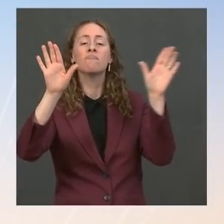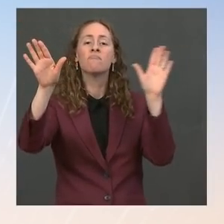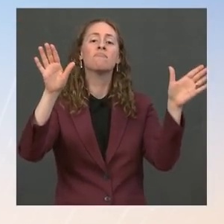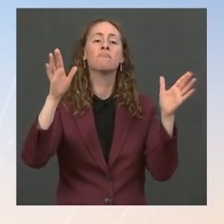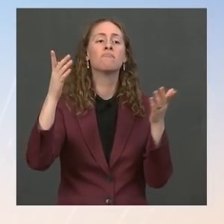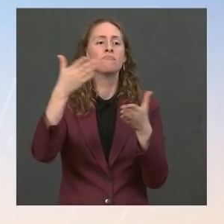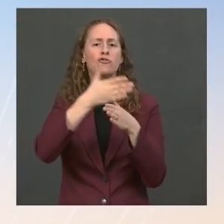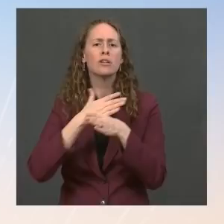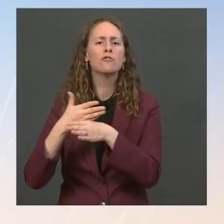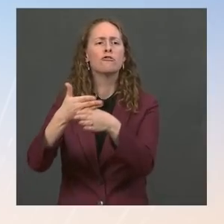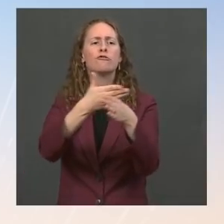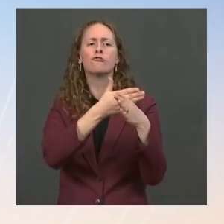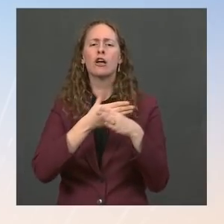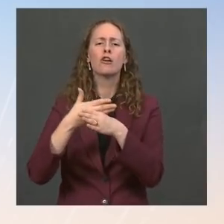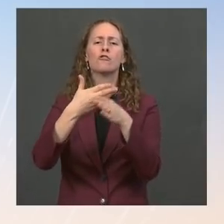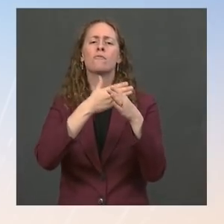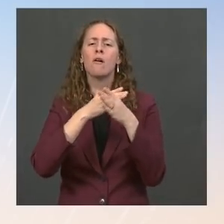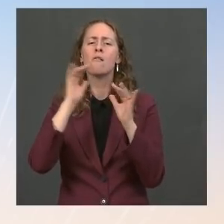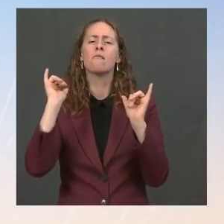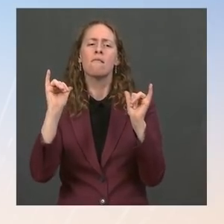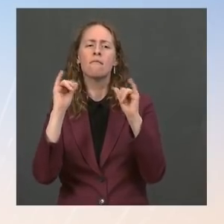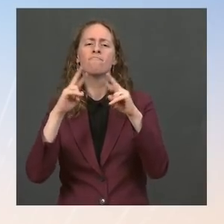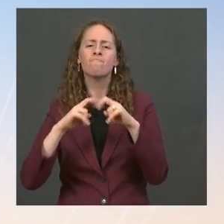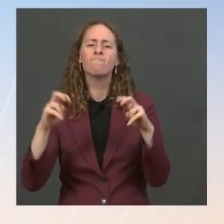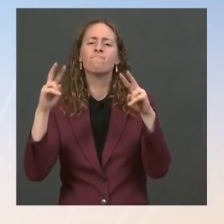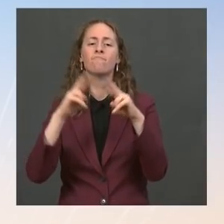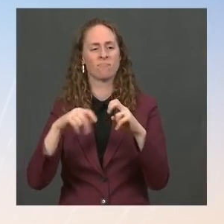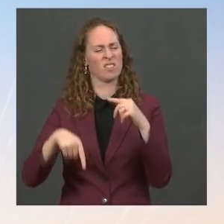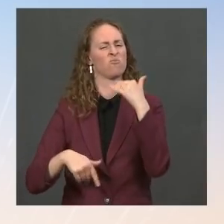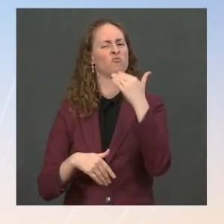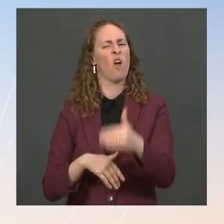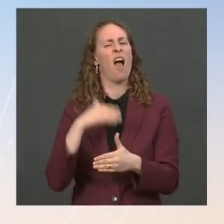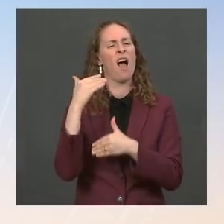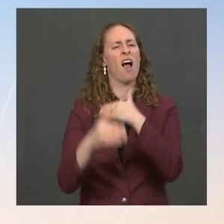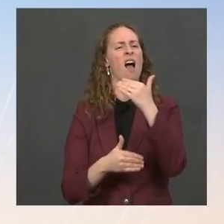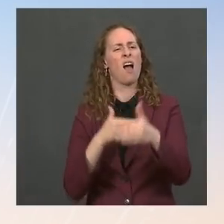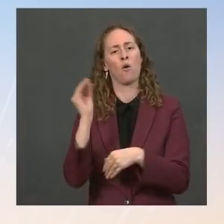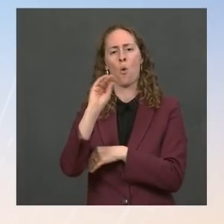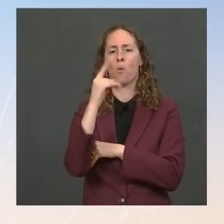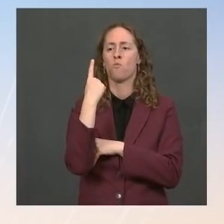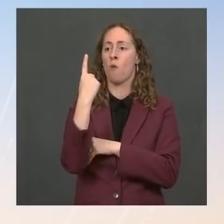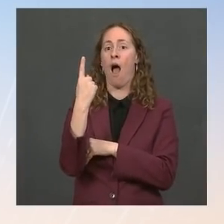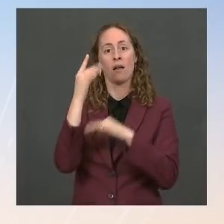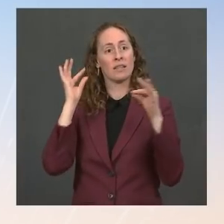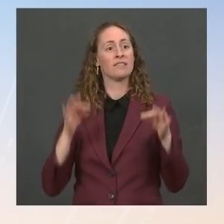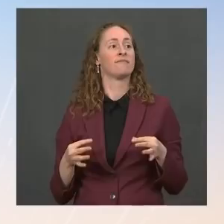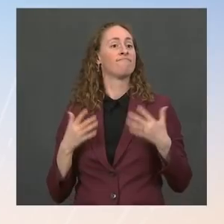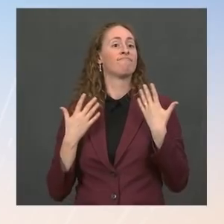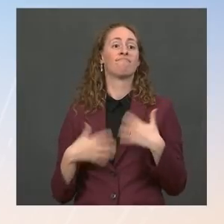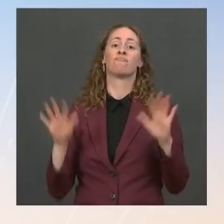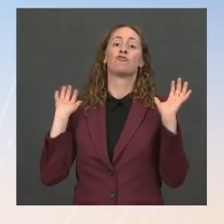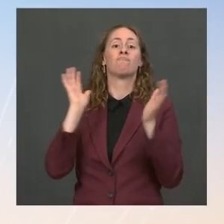This is an ongoing process. This is not a decision that there will never be boosters for others. This is the first step in a process --